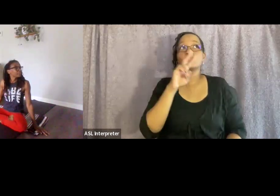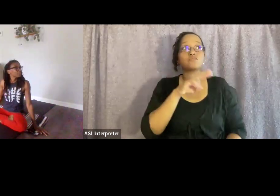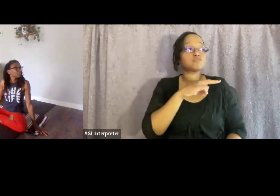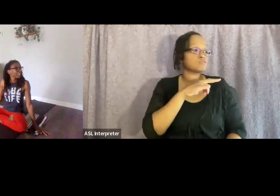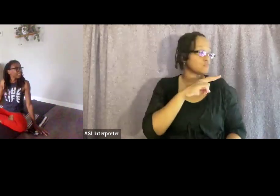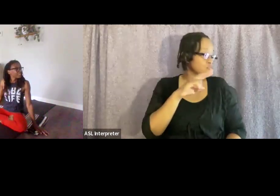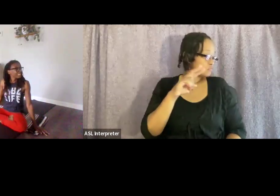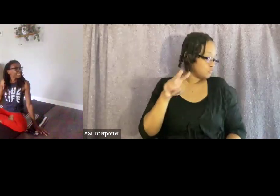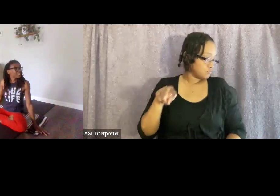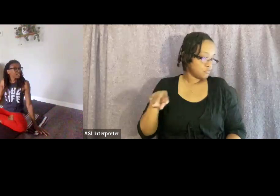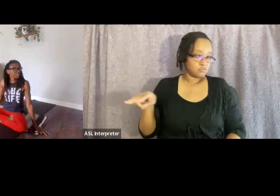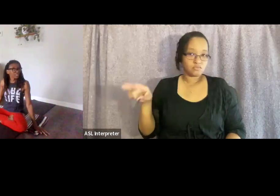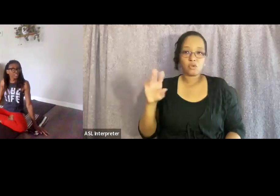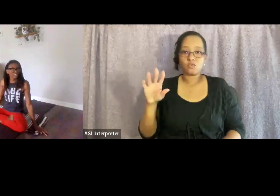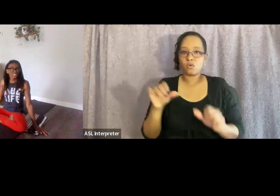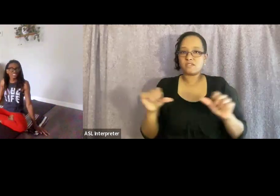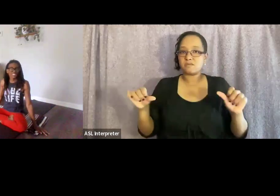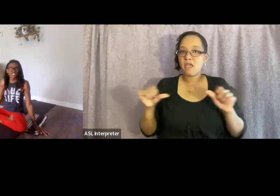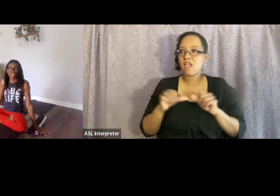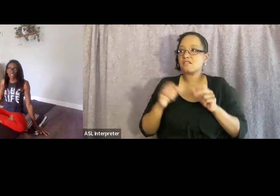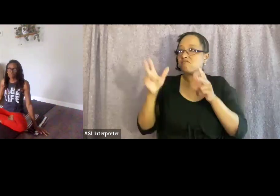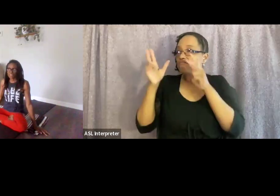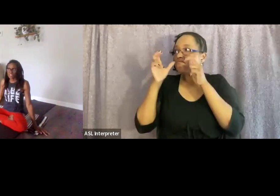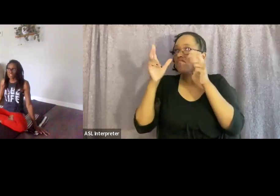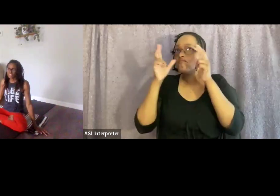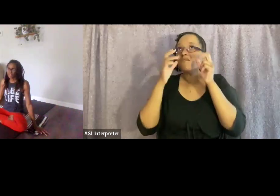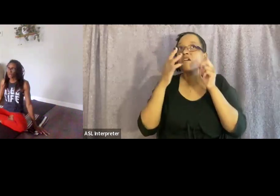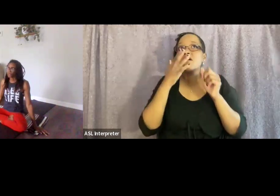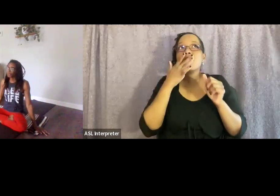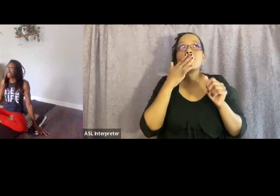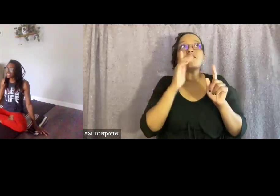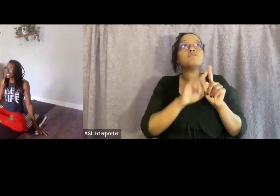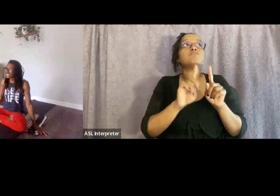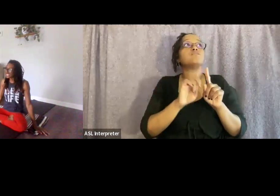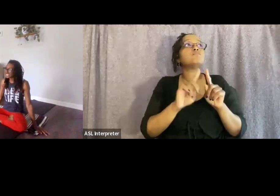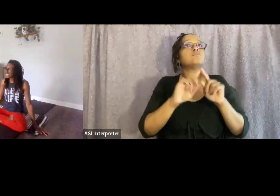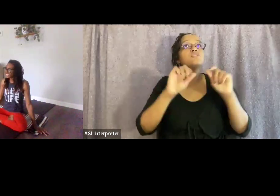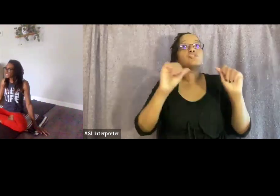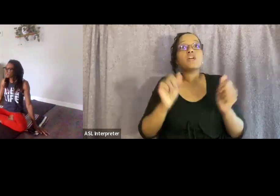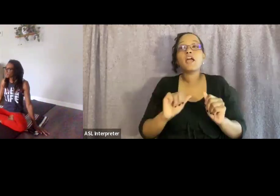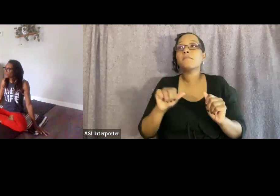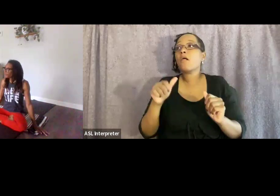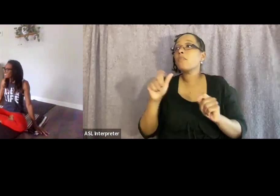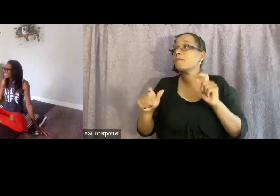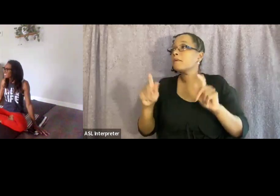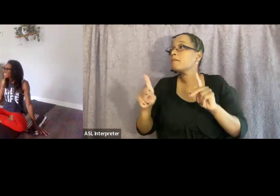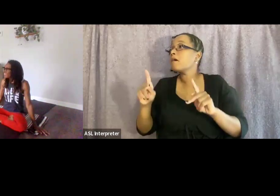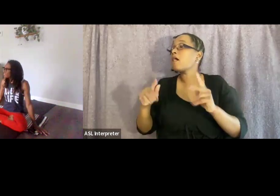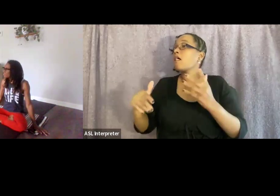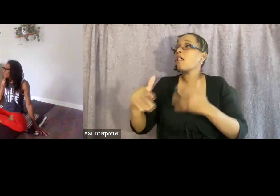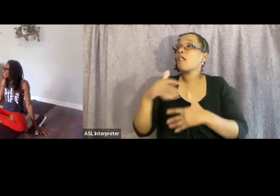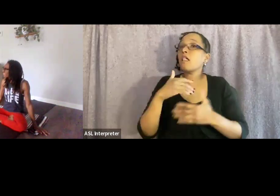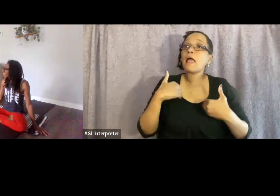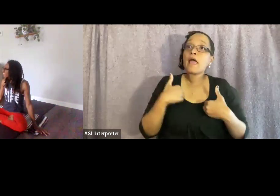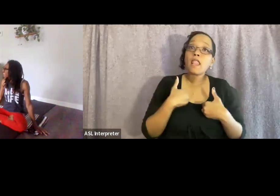Then you look around, take in colors, shapes, other beings, human or non-human,